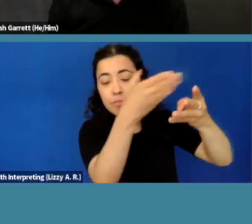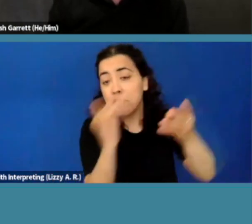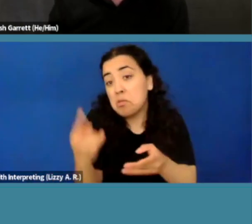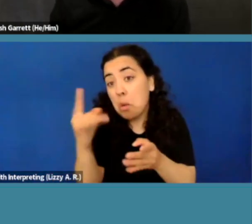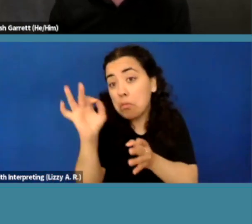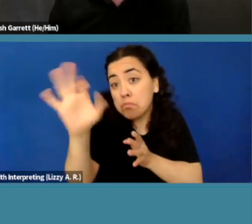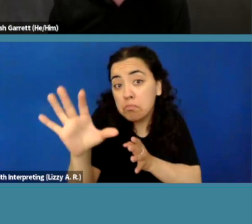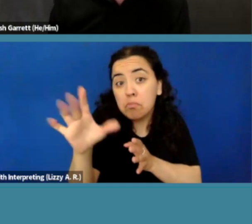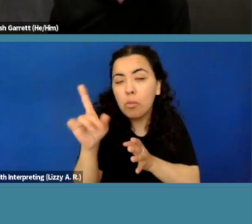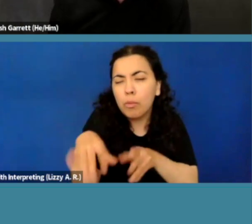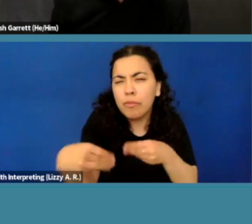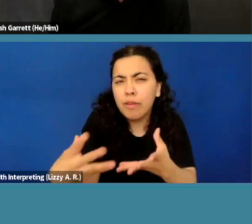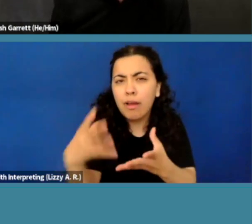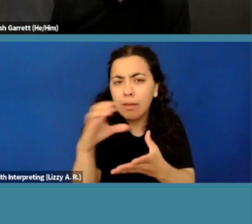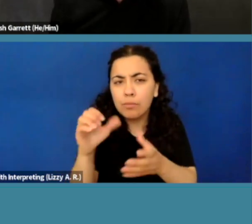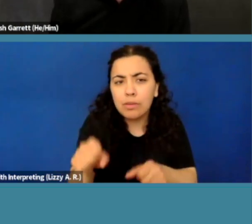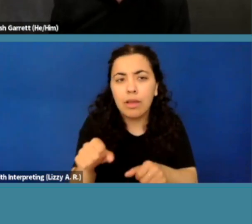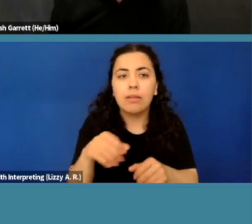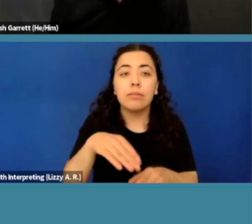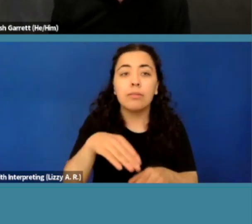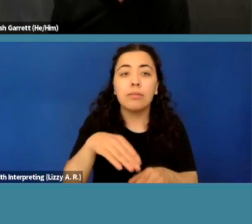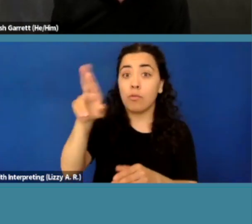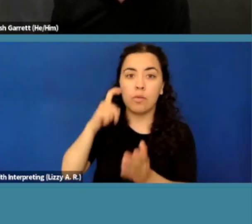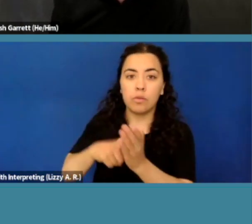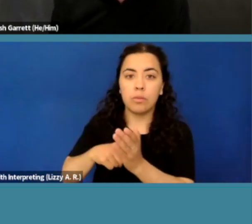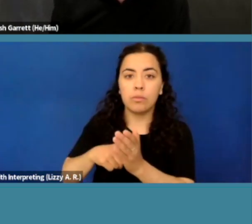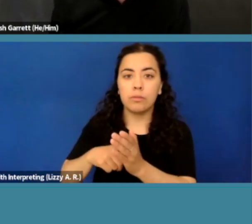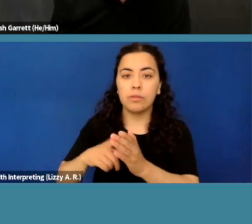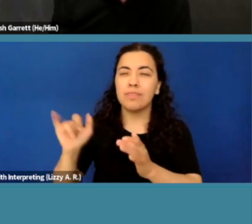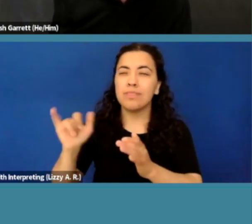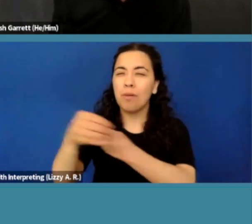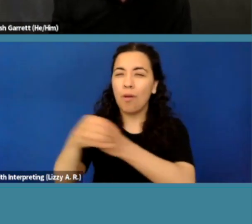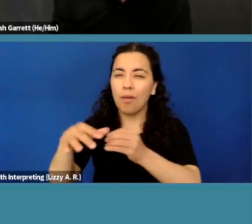On the top right, you see an office-like setting with captions at the